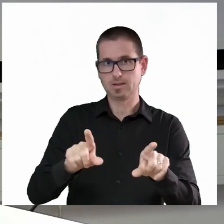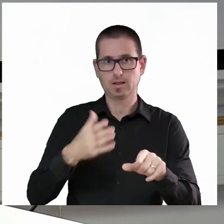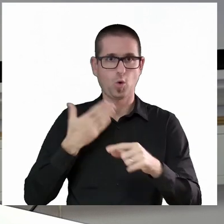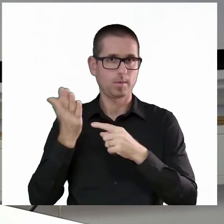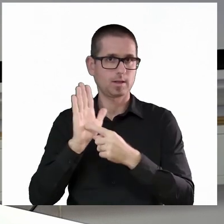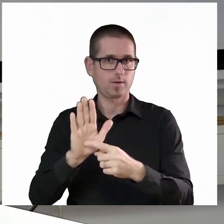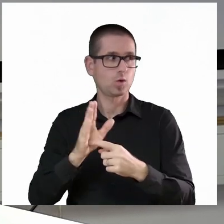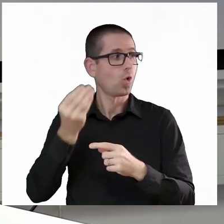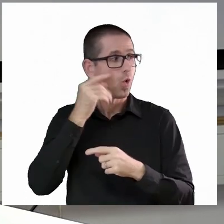I hope you see it.